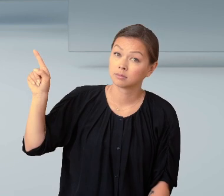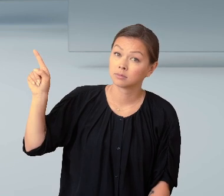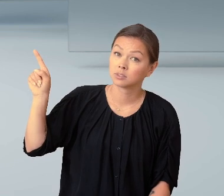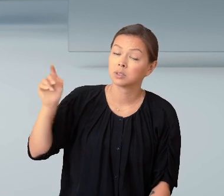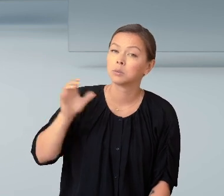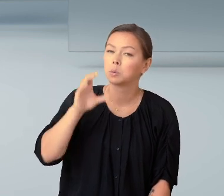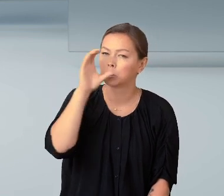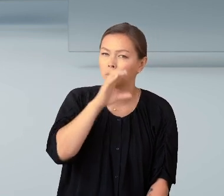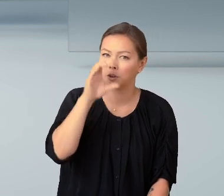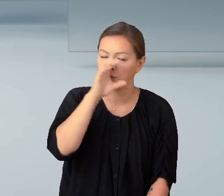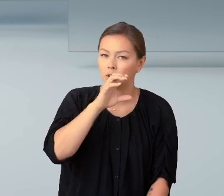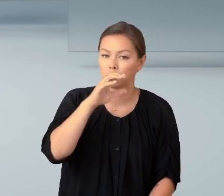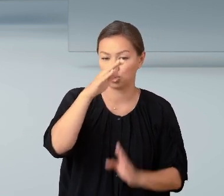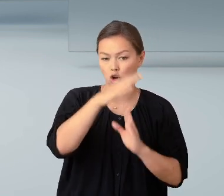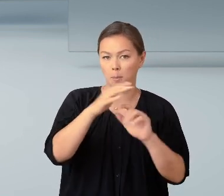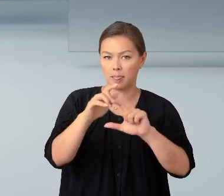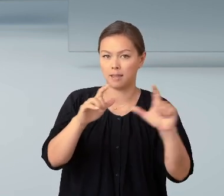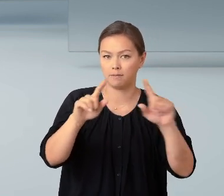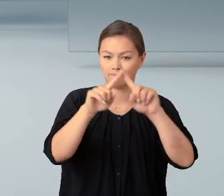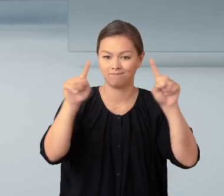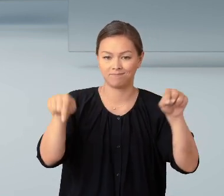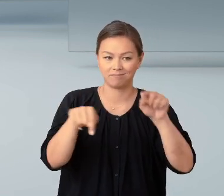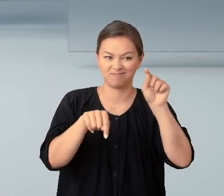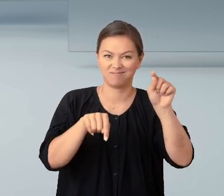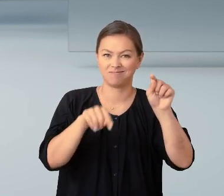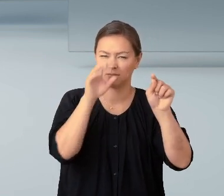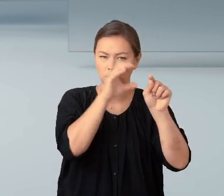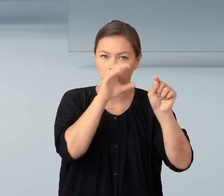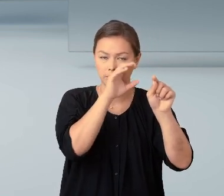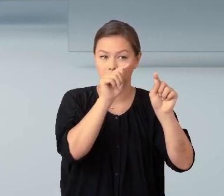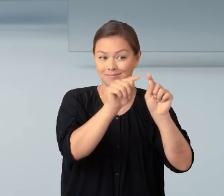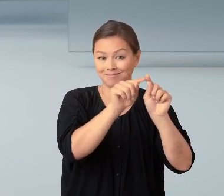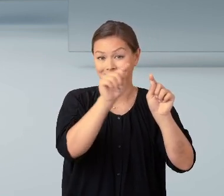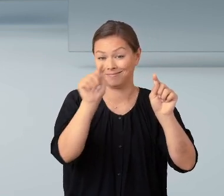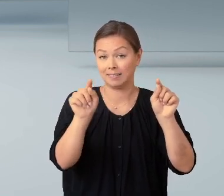query that we're asking for. You can see that it says "AI-generated